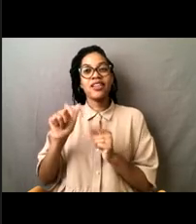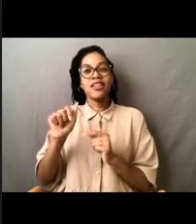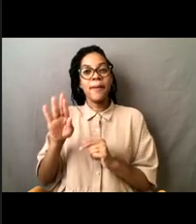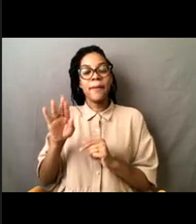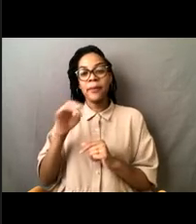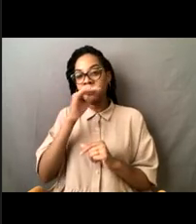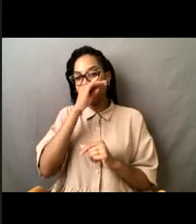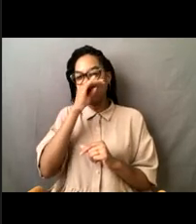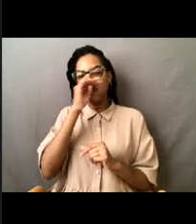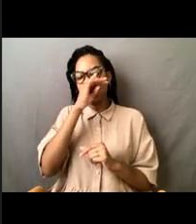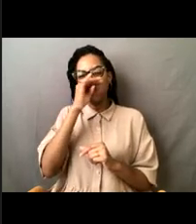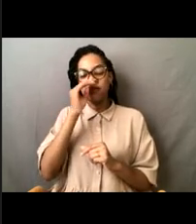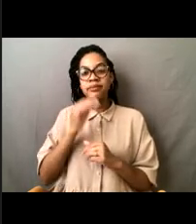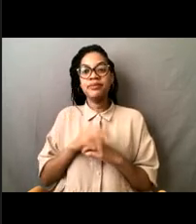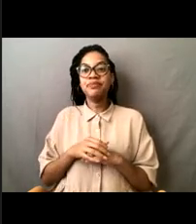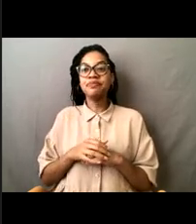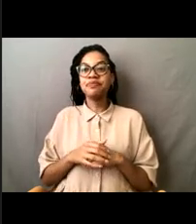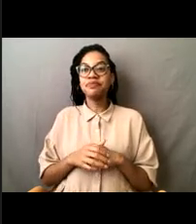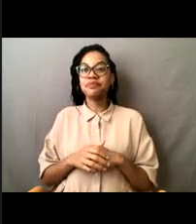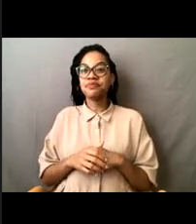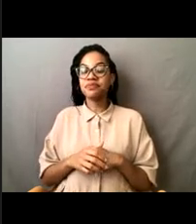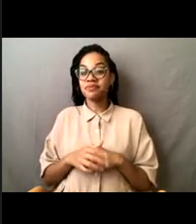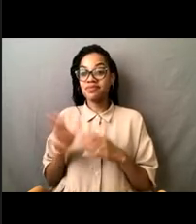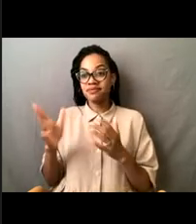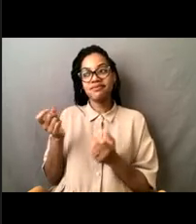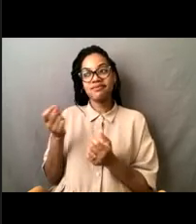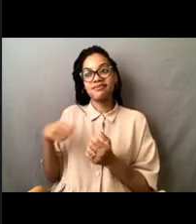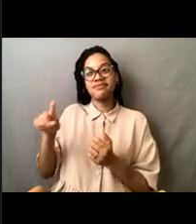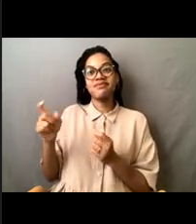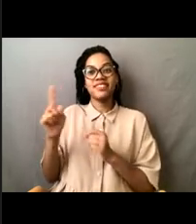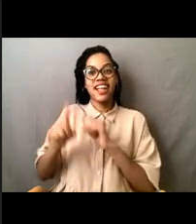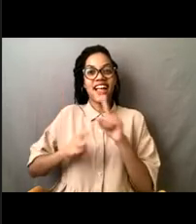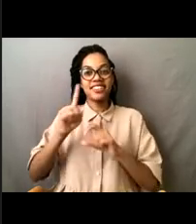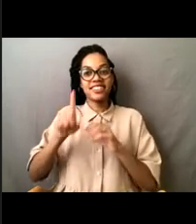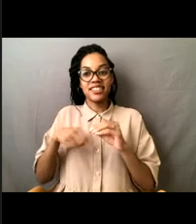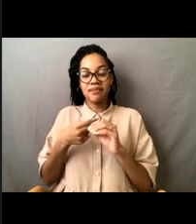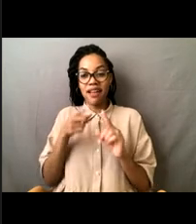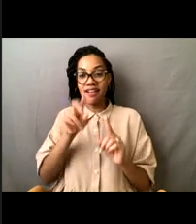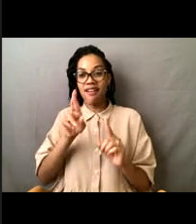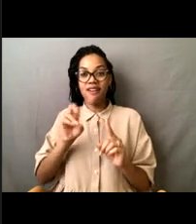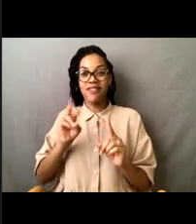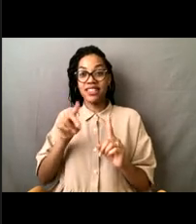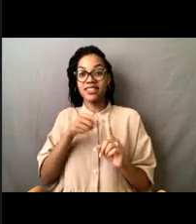Okay, so everyone's been asking. So this is Gary. Gary is our ROV, and I'll bring,